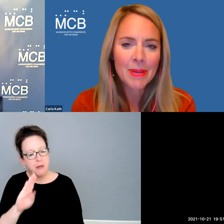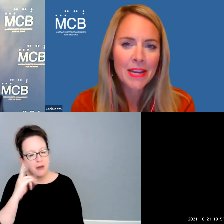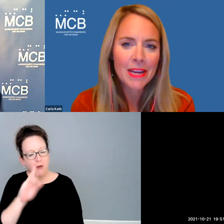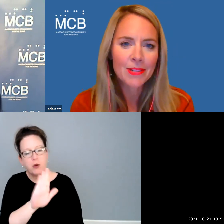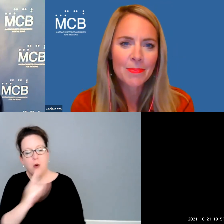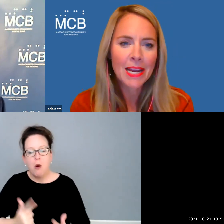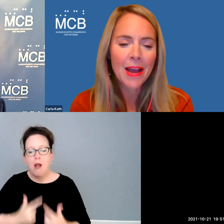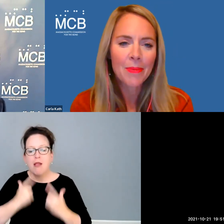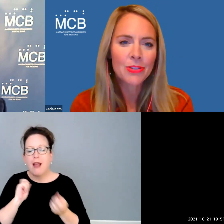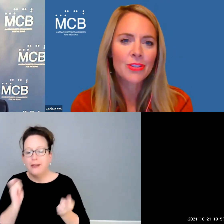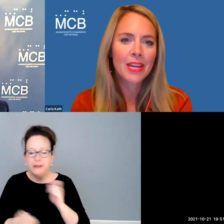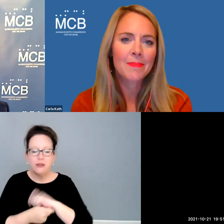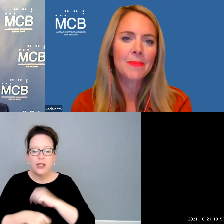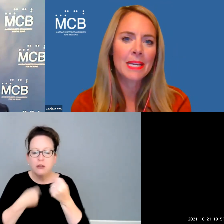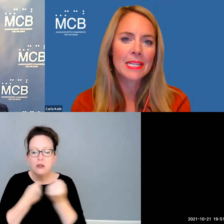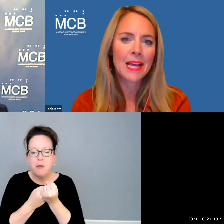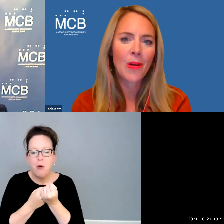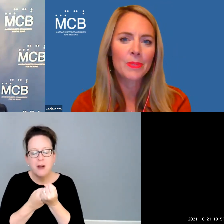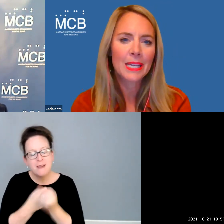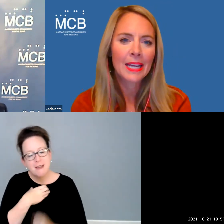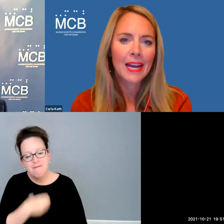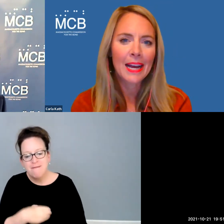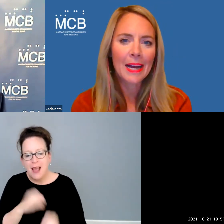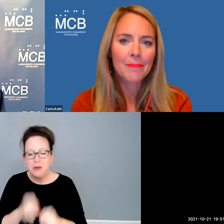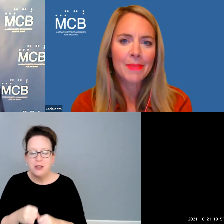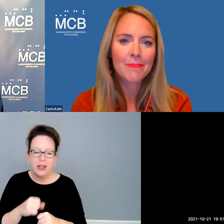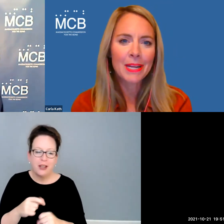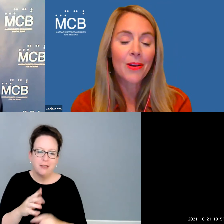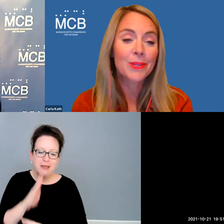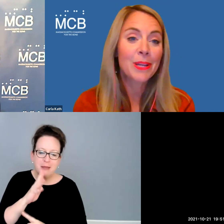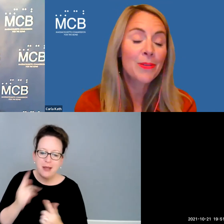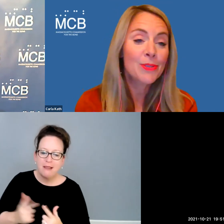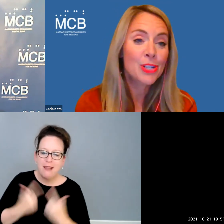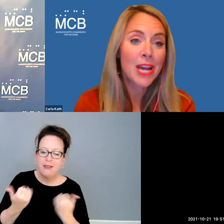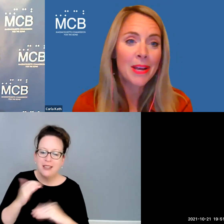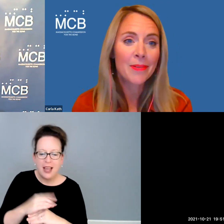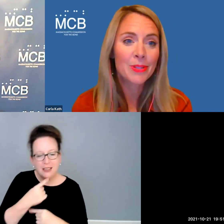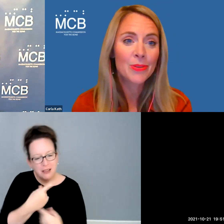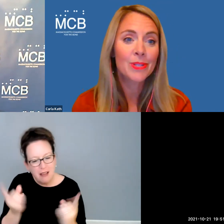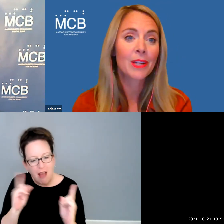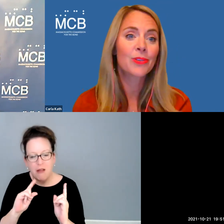speak here to explain how much that MCB has helped. Um but also a huge shout out to